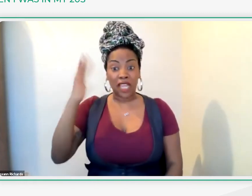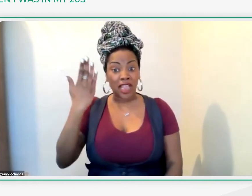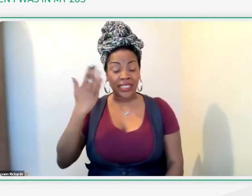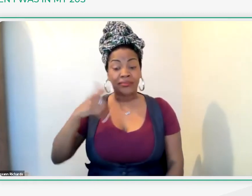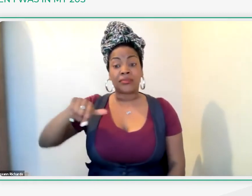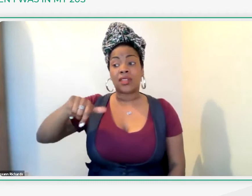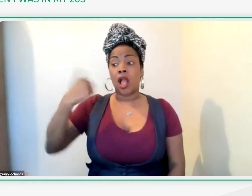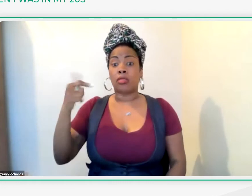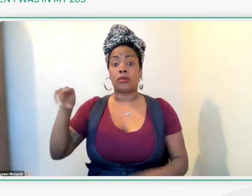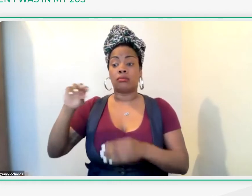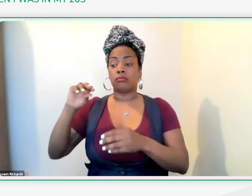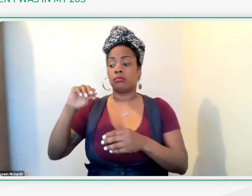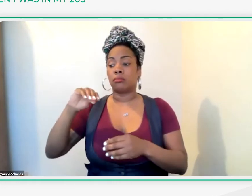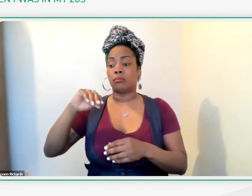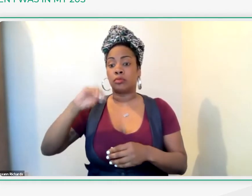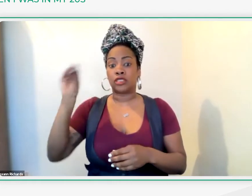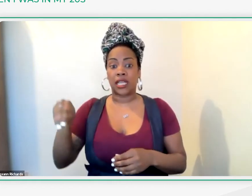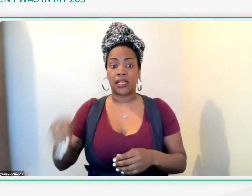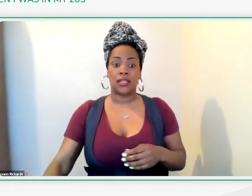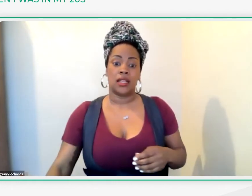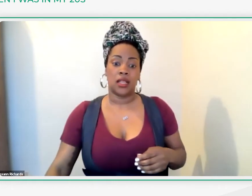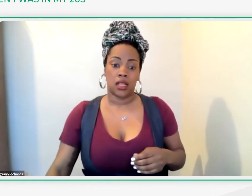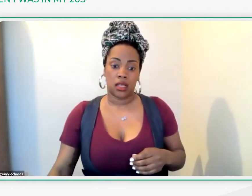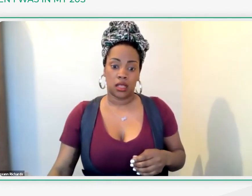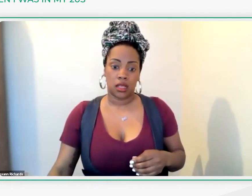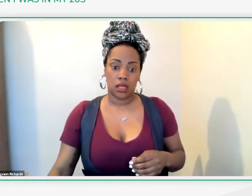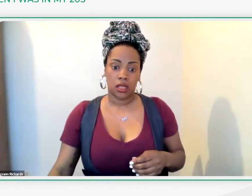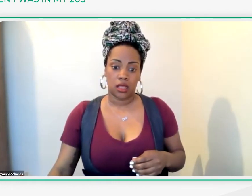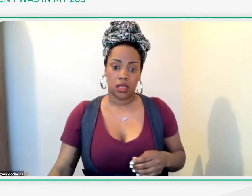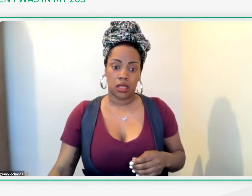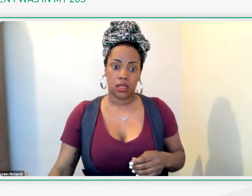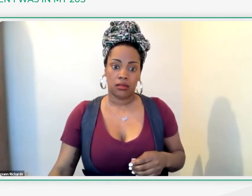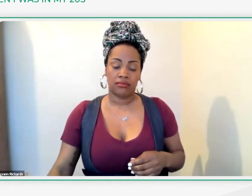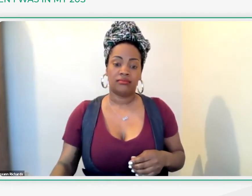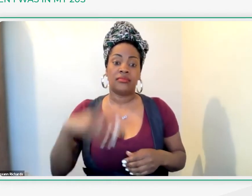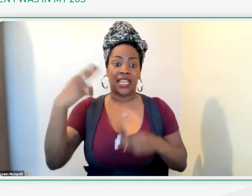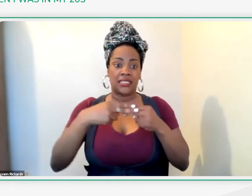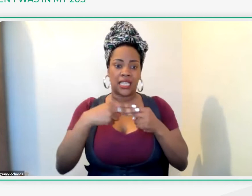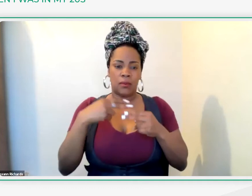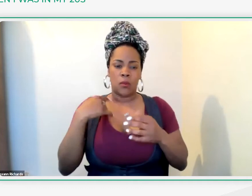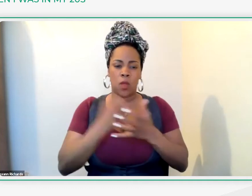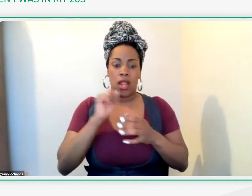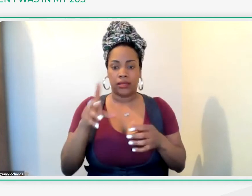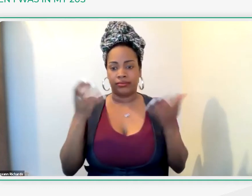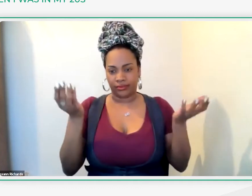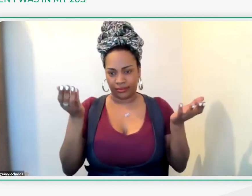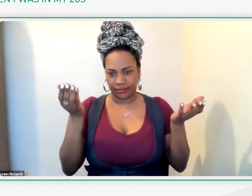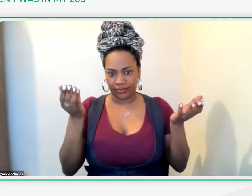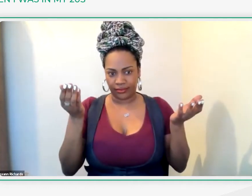The right answer is 55%, apparently. One second.